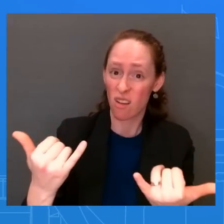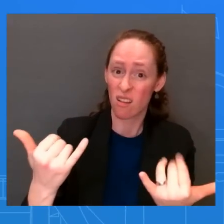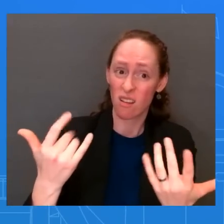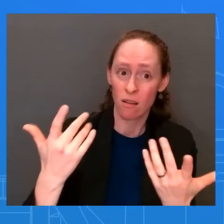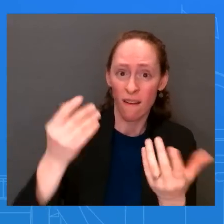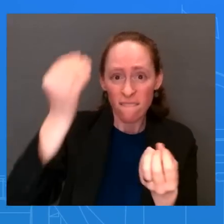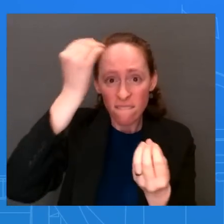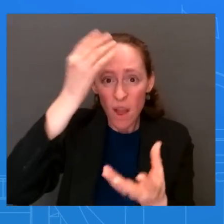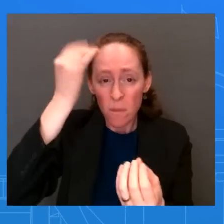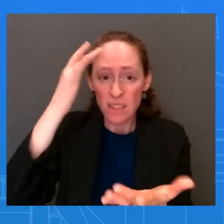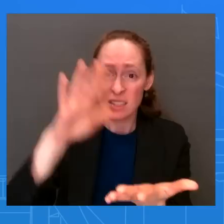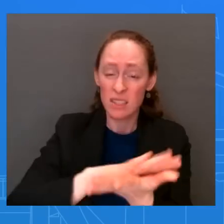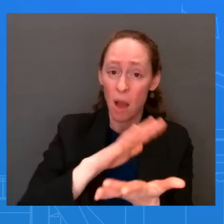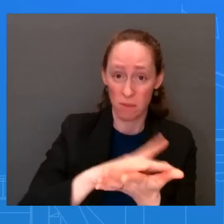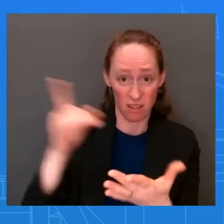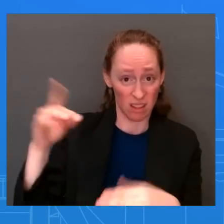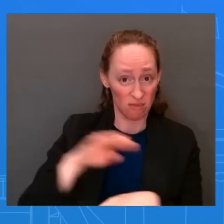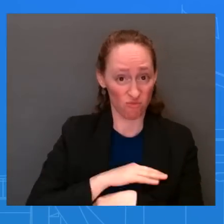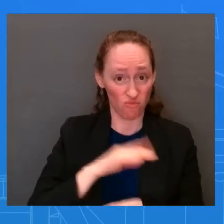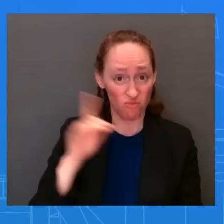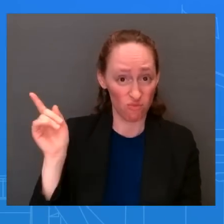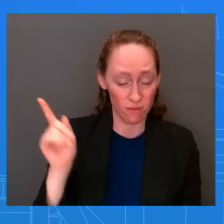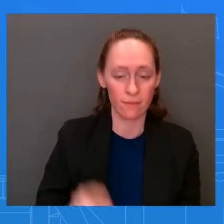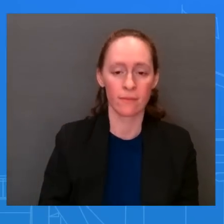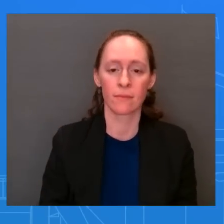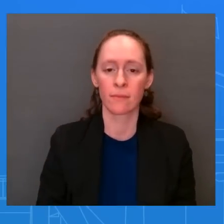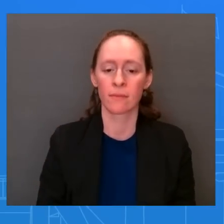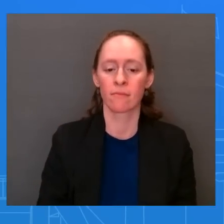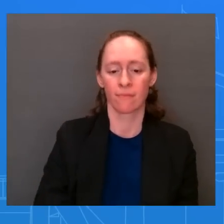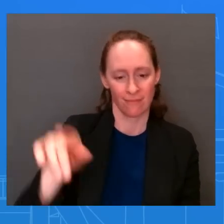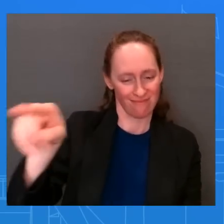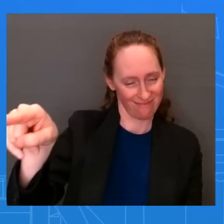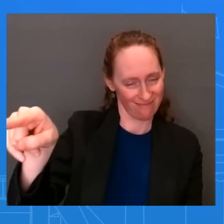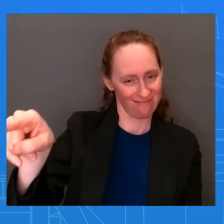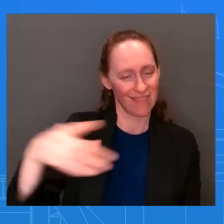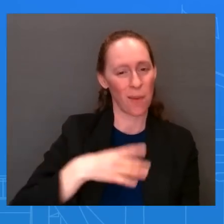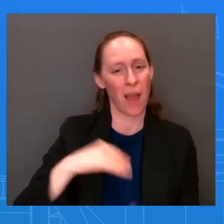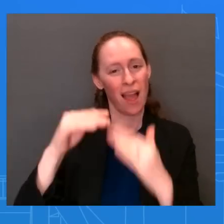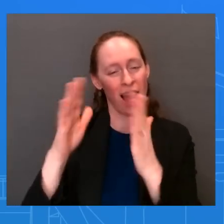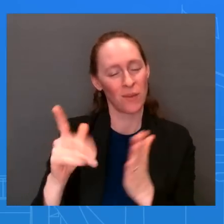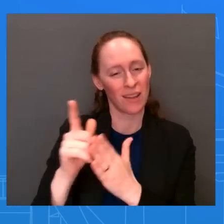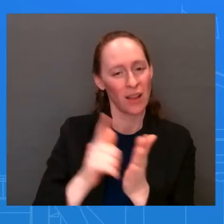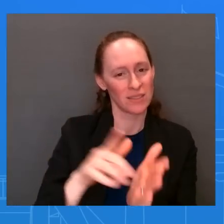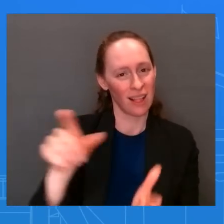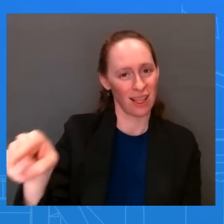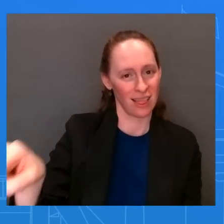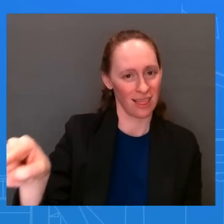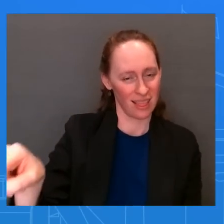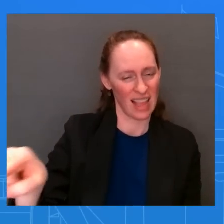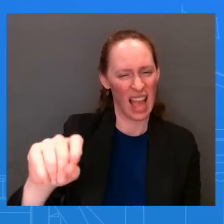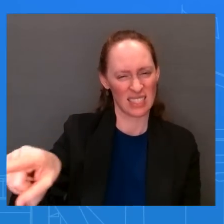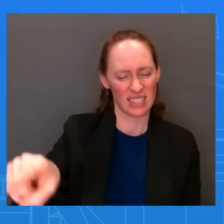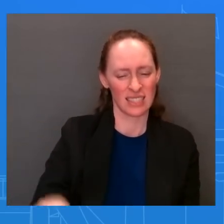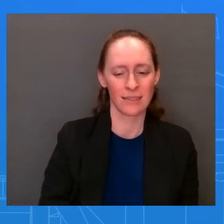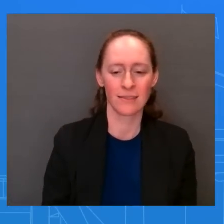to the White House Counsel's Office. They are the -- they're the people who would be able to answer that question about classified information. The Press: So, just to be clear: